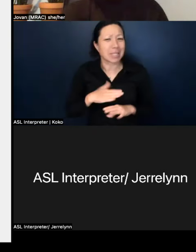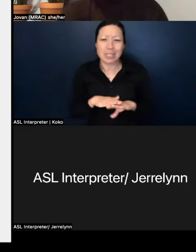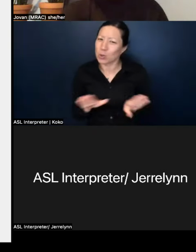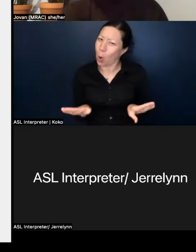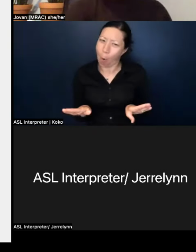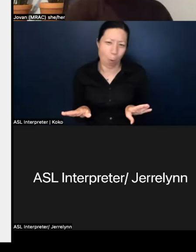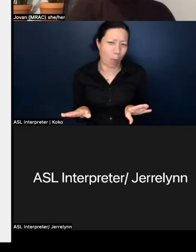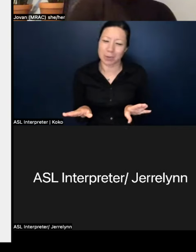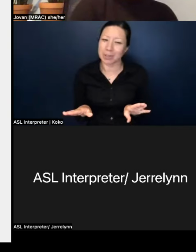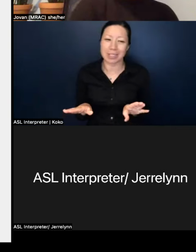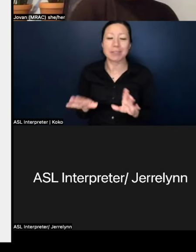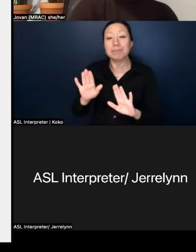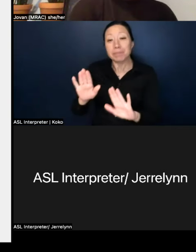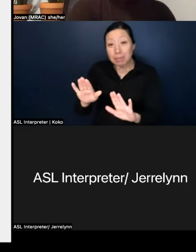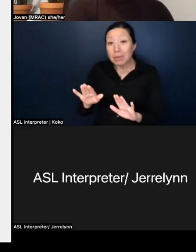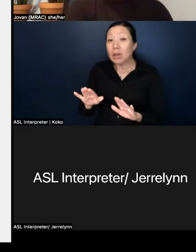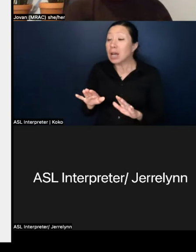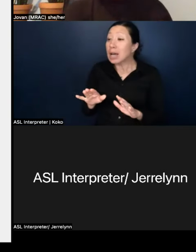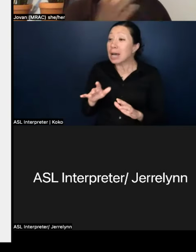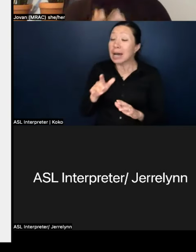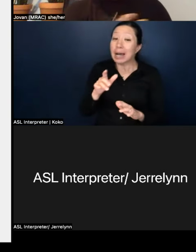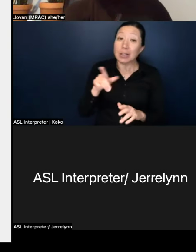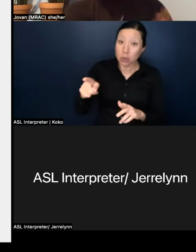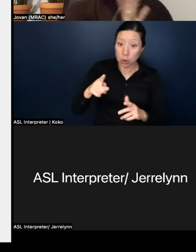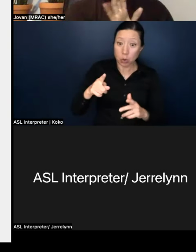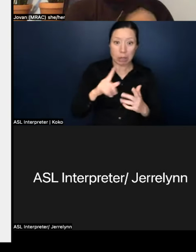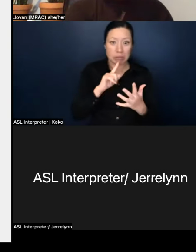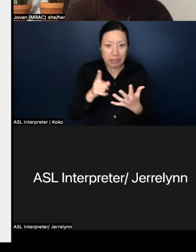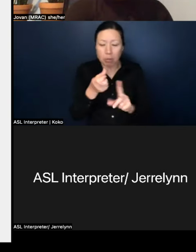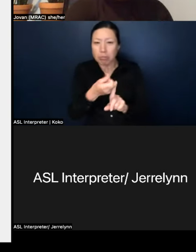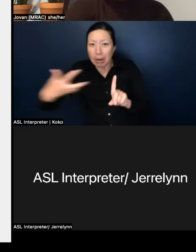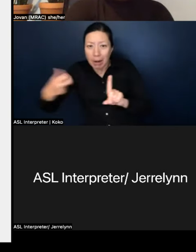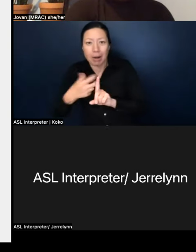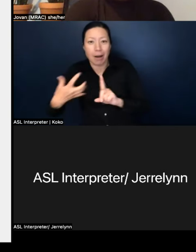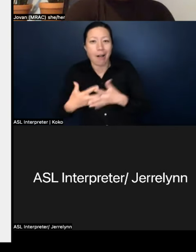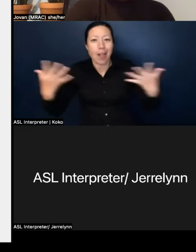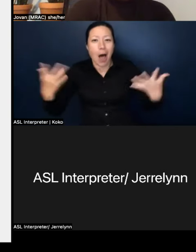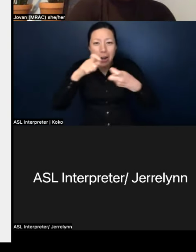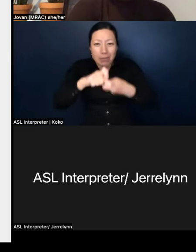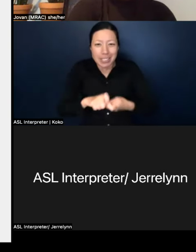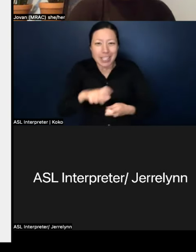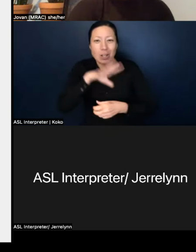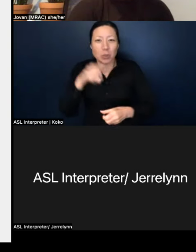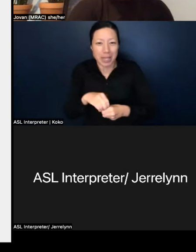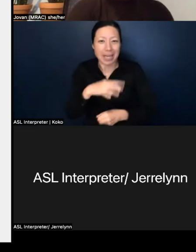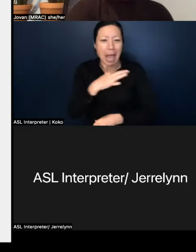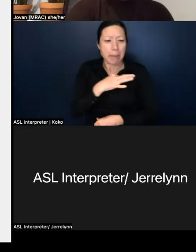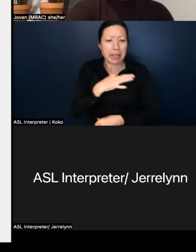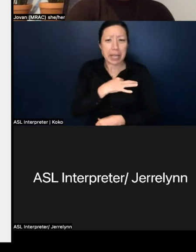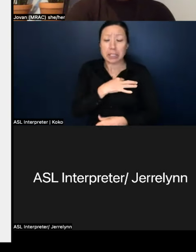to be overly detailed or not in this application. So we just need some basic information